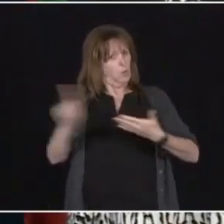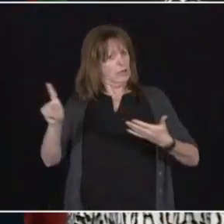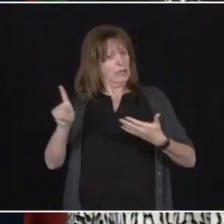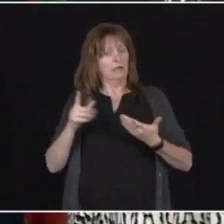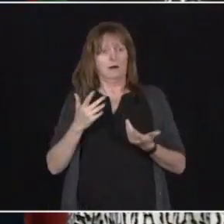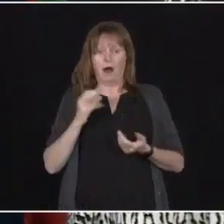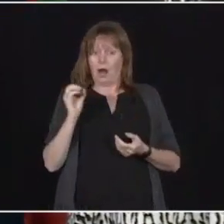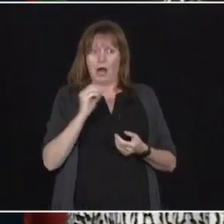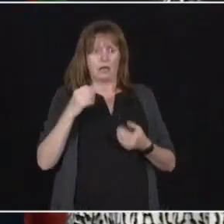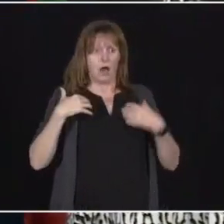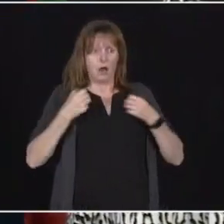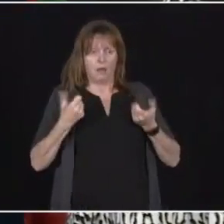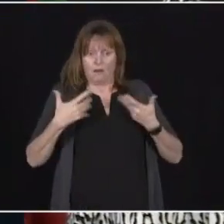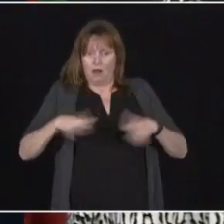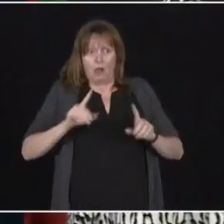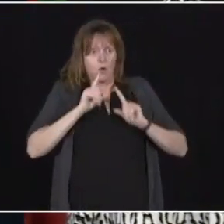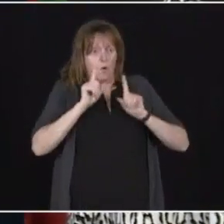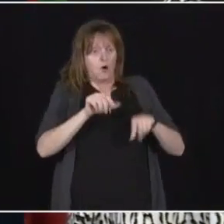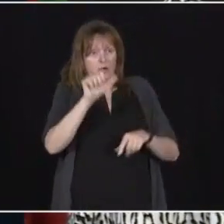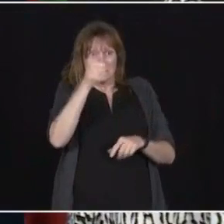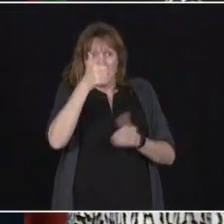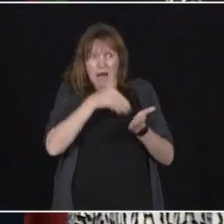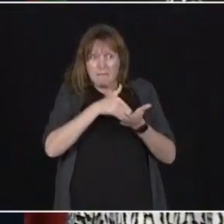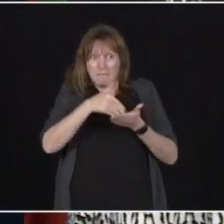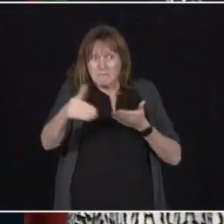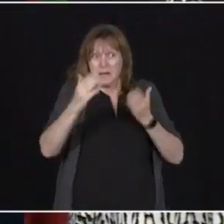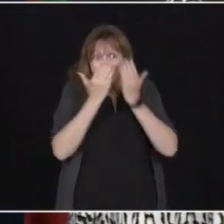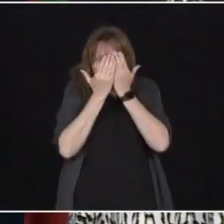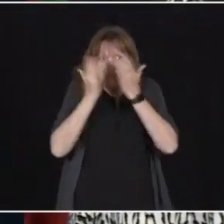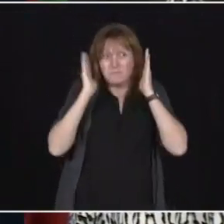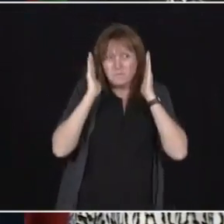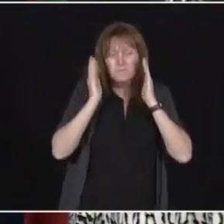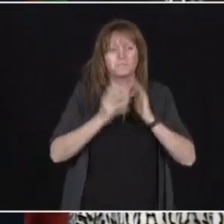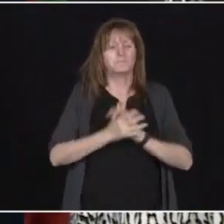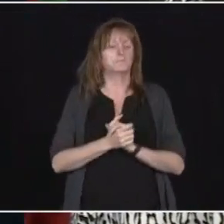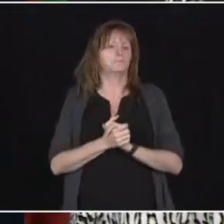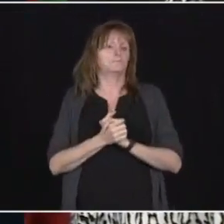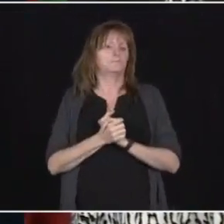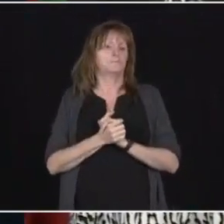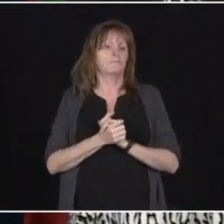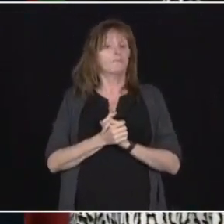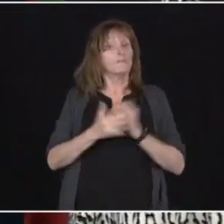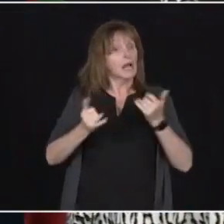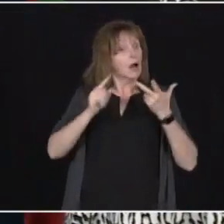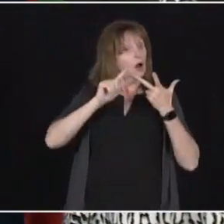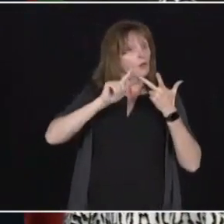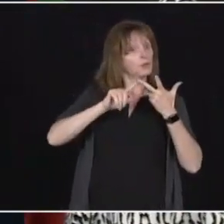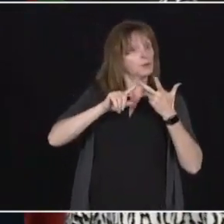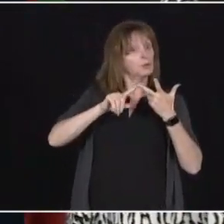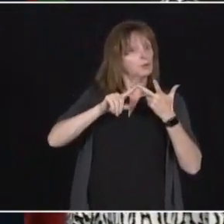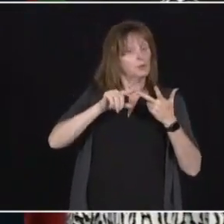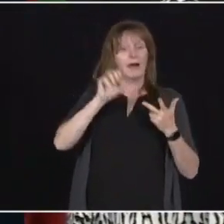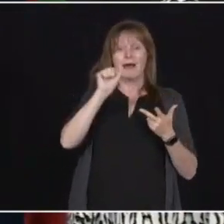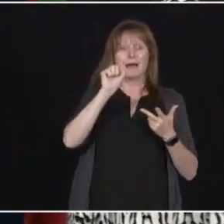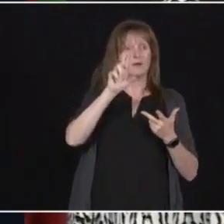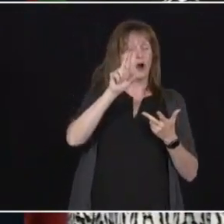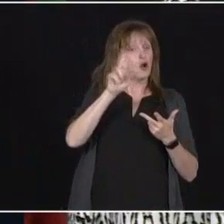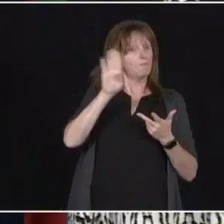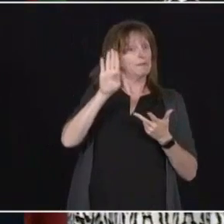This will help meet a purchase order for 10 million face shields placed by Ontario health. And SRP community technologies in Pembroke,